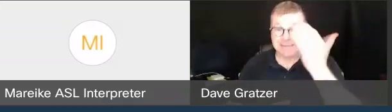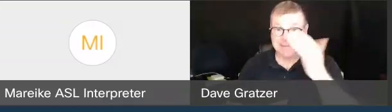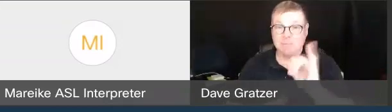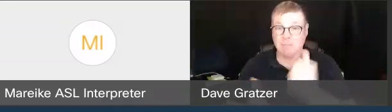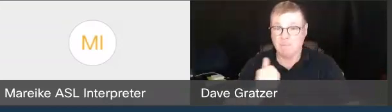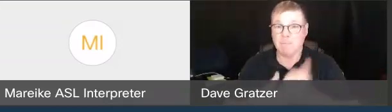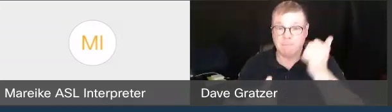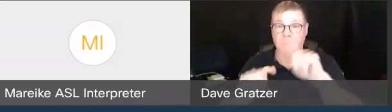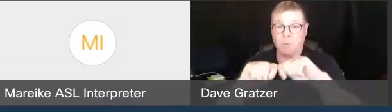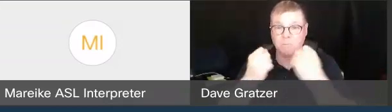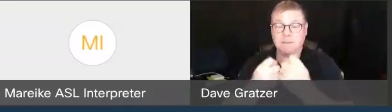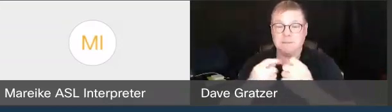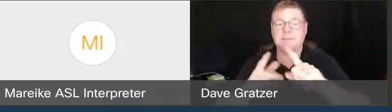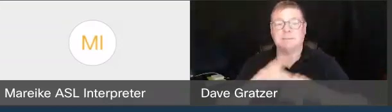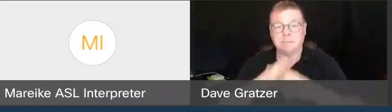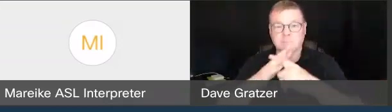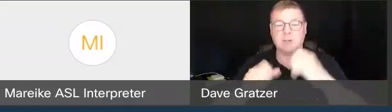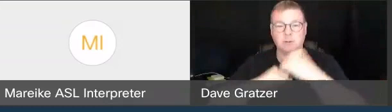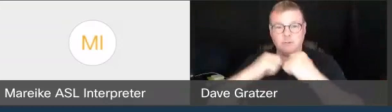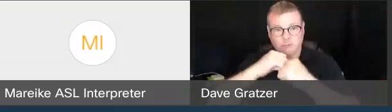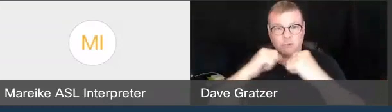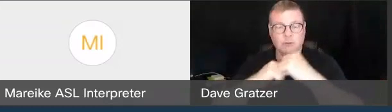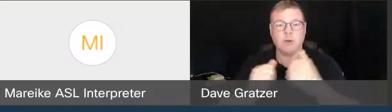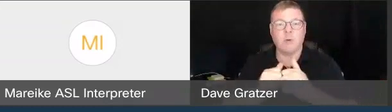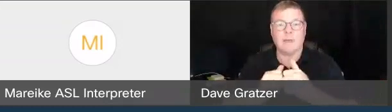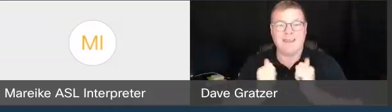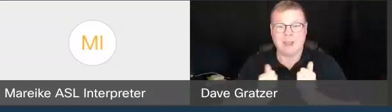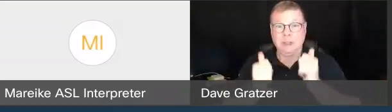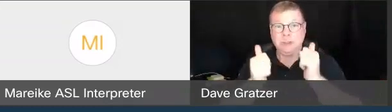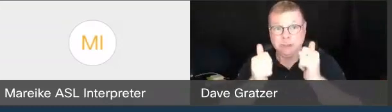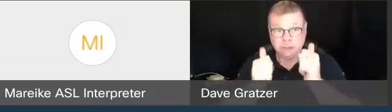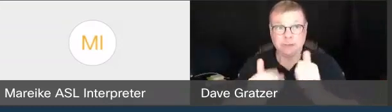structure of assertive community treatment. And then FACT teams are scaling up or down